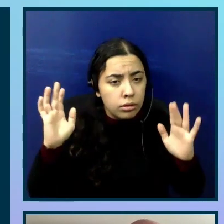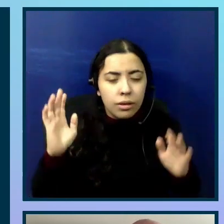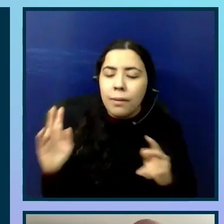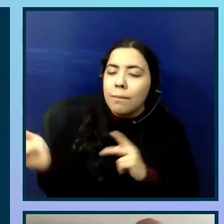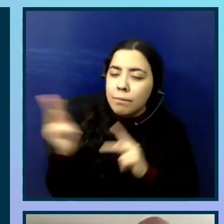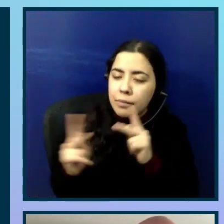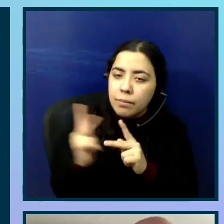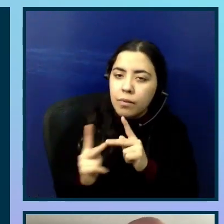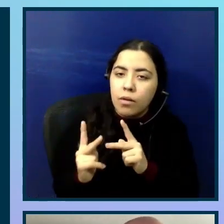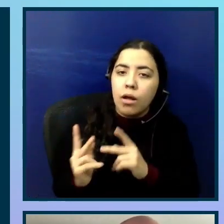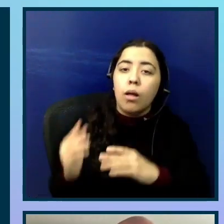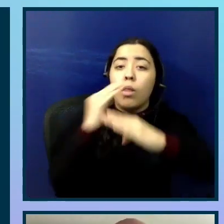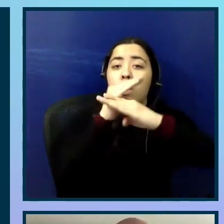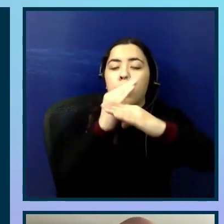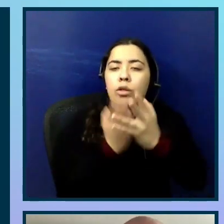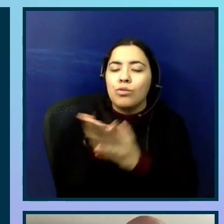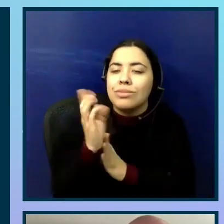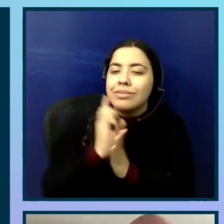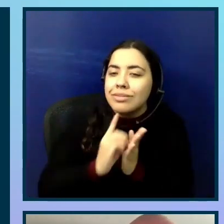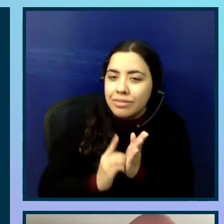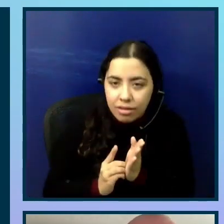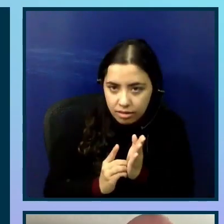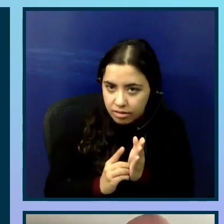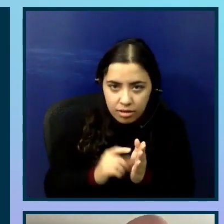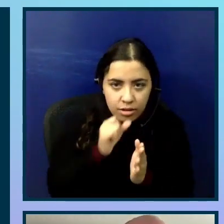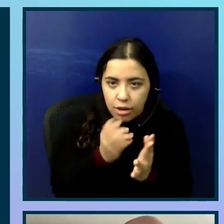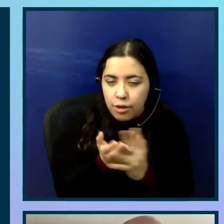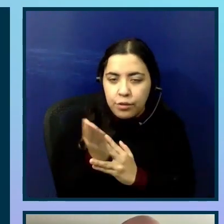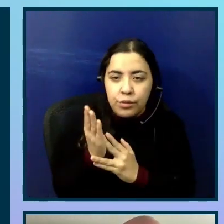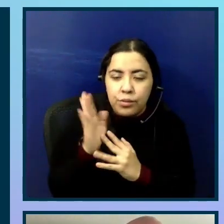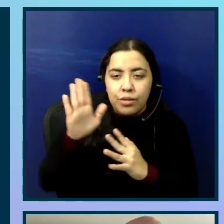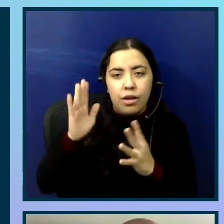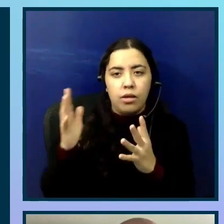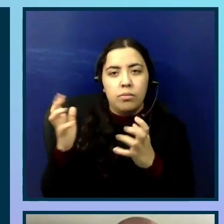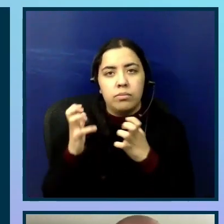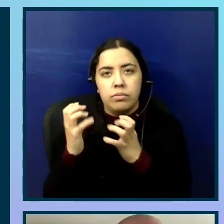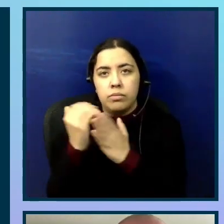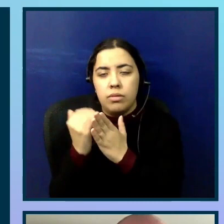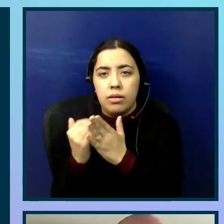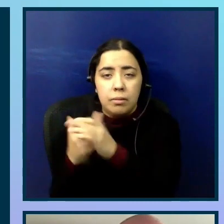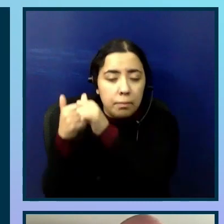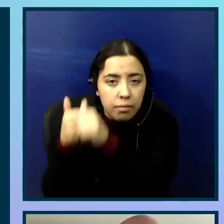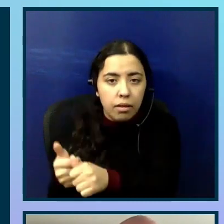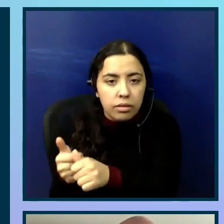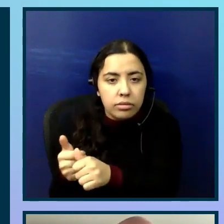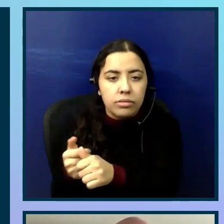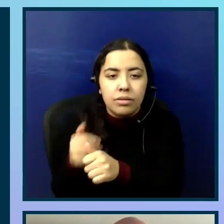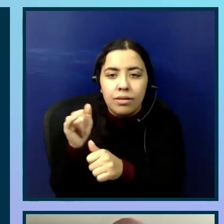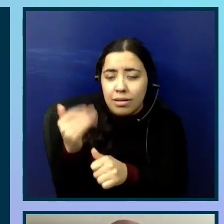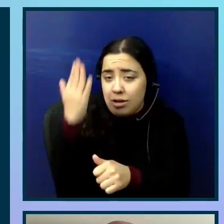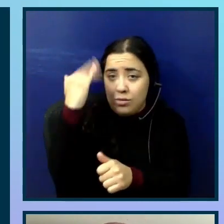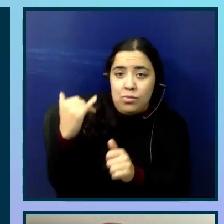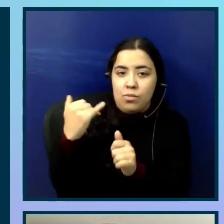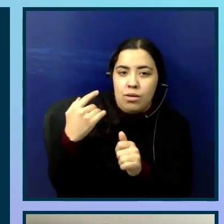and not by compliance, this is the reality of what happens. And people basically get designed out to do their jobs.